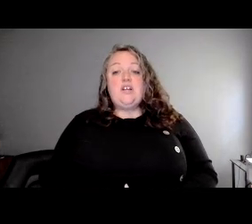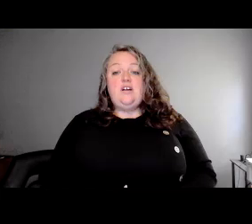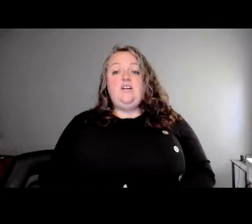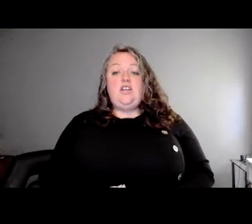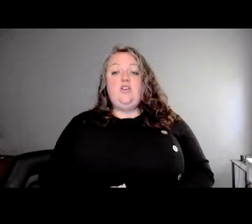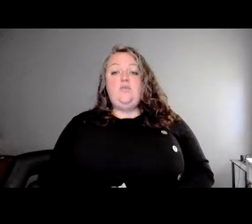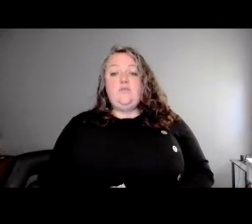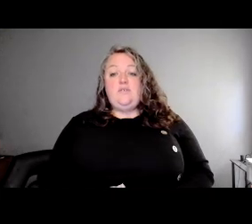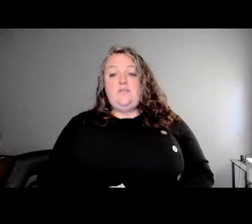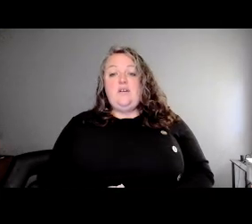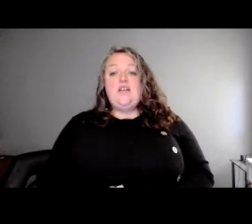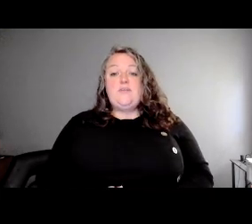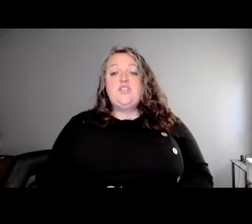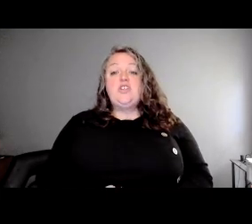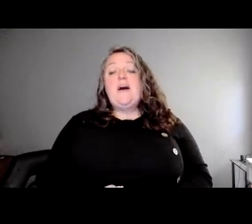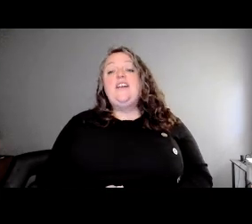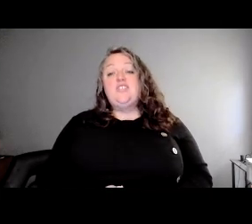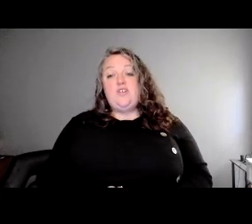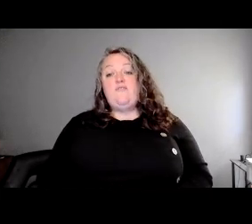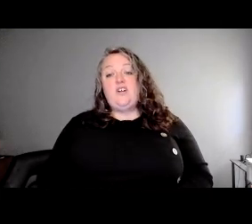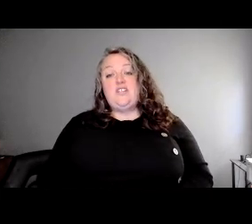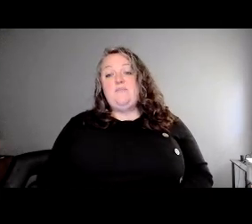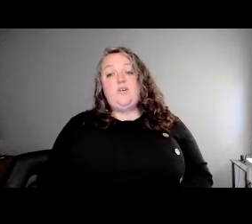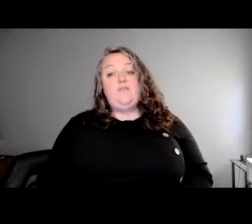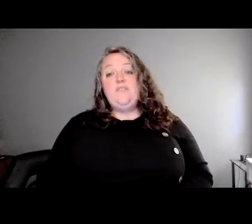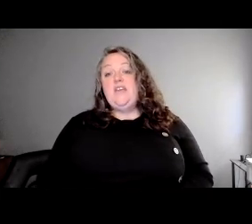And there's, you know, especially Pine Street, for example,